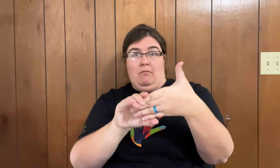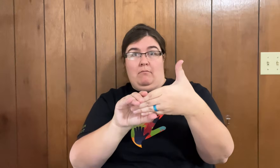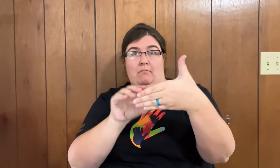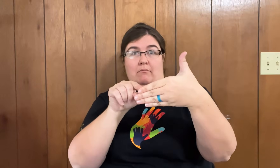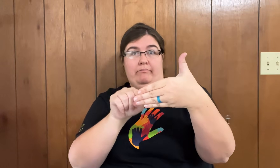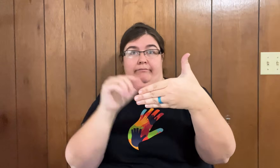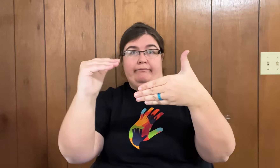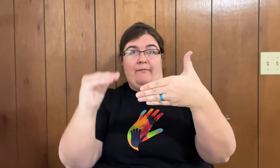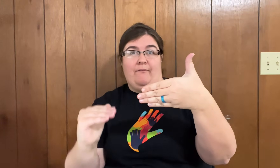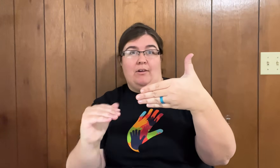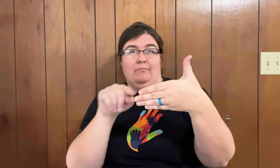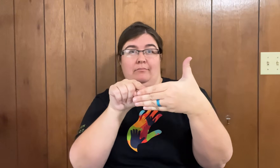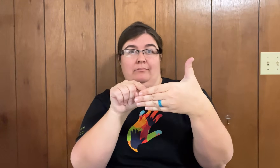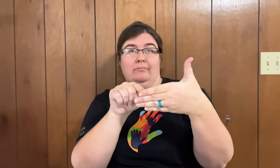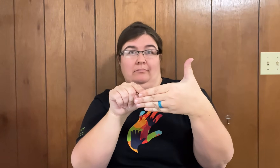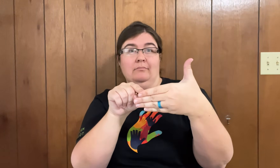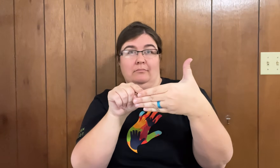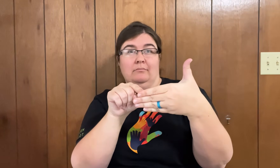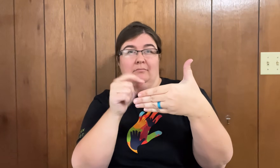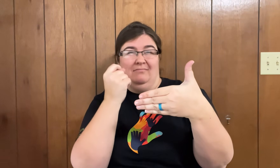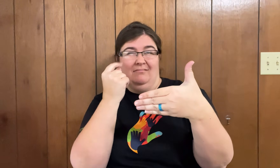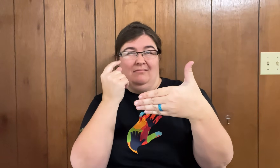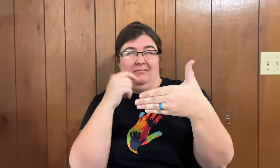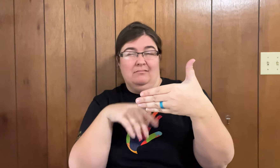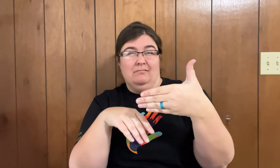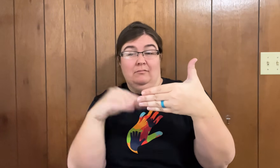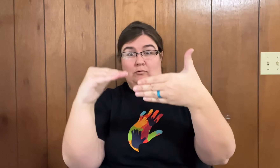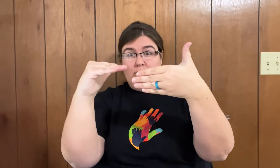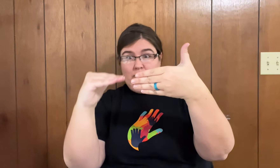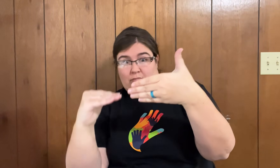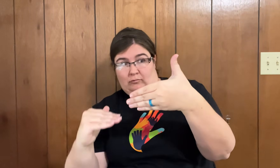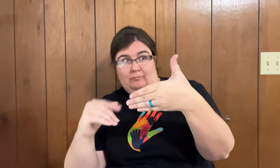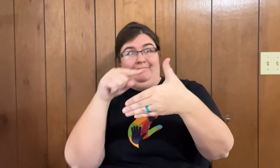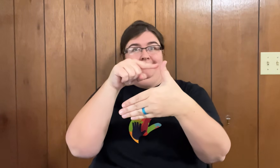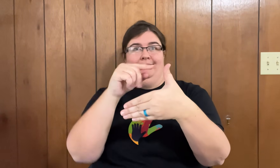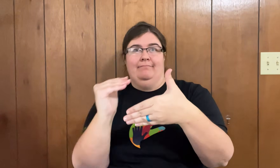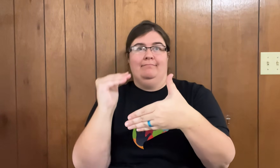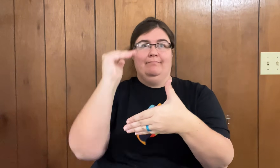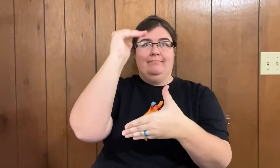exclusion of the others. The other languages are inferior while the one